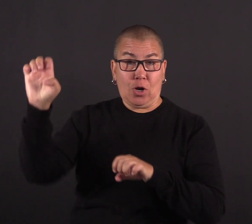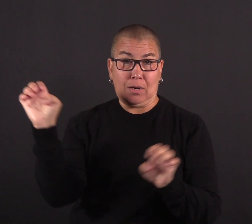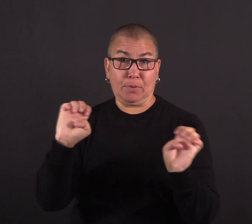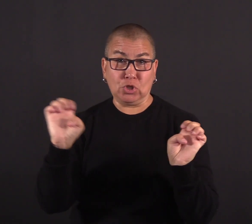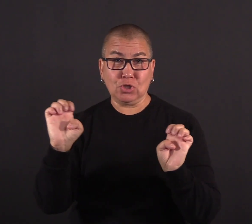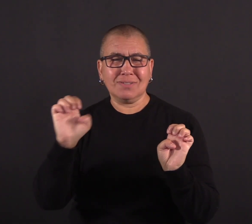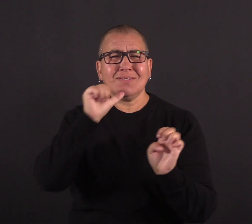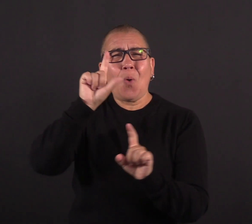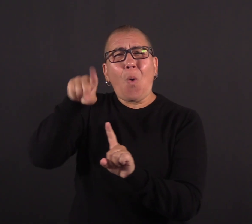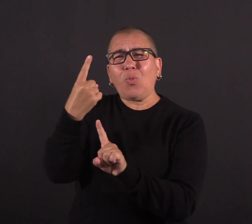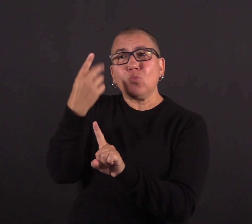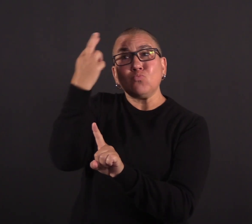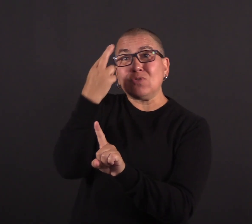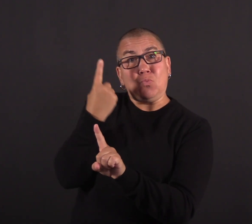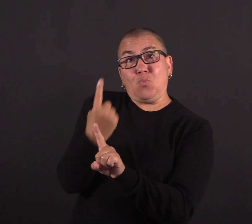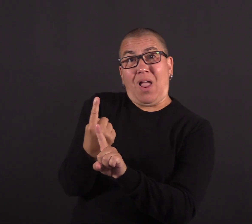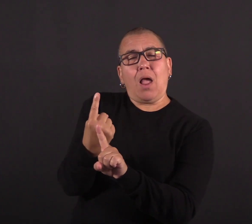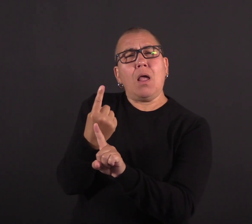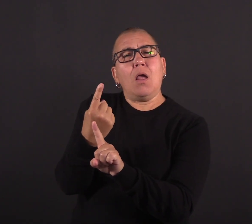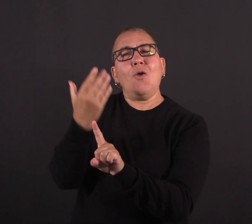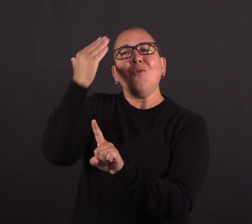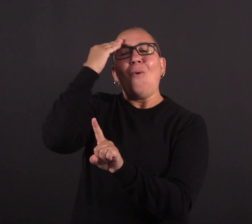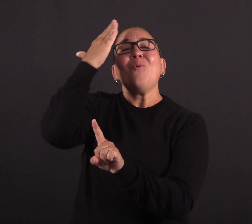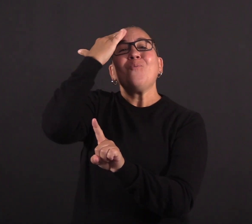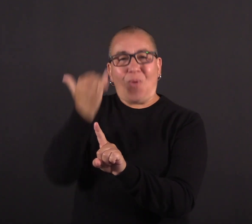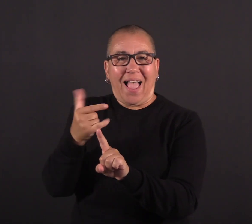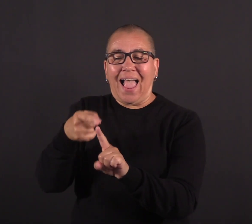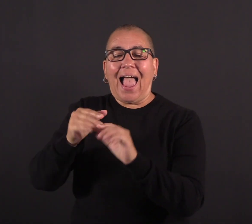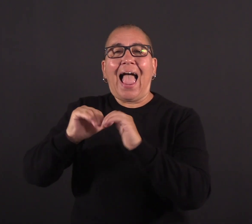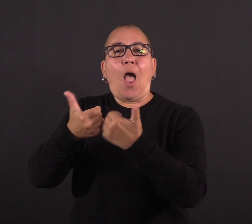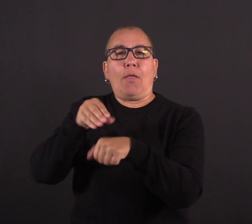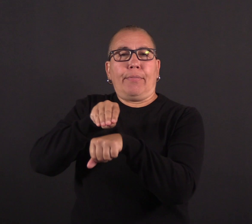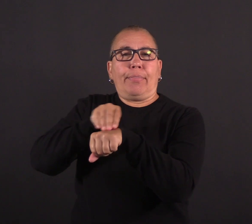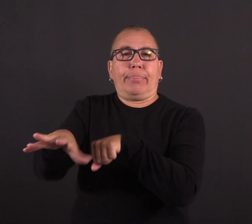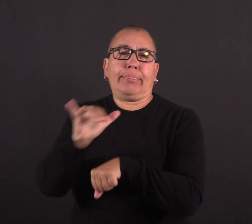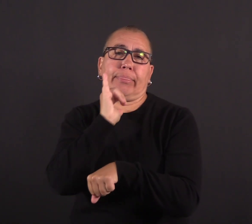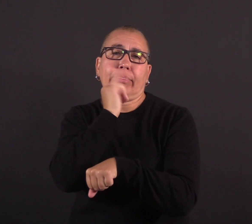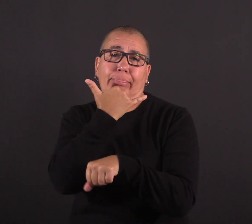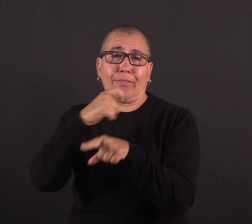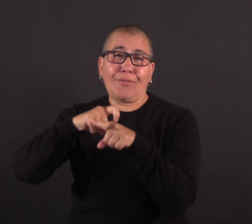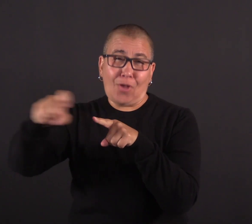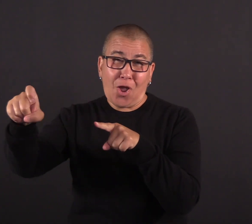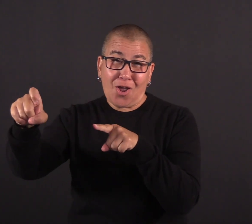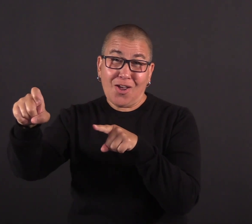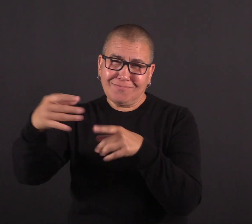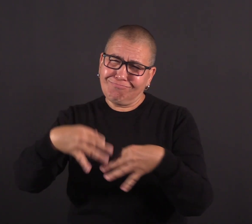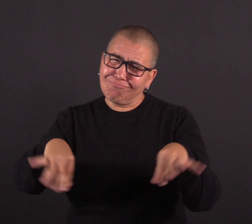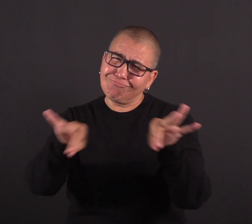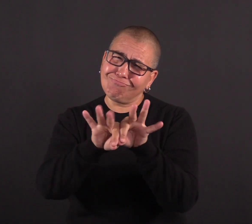Not only will it help you be ready for an emergency, knowing and understanding this tool can help prevent accidents.